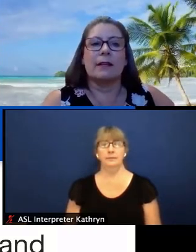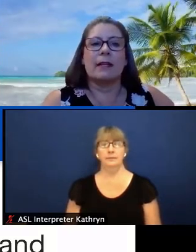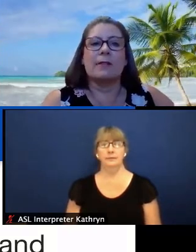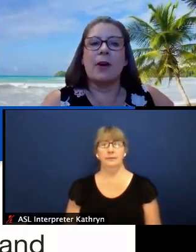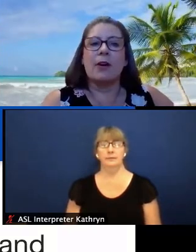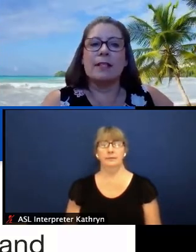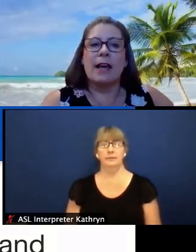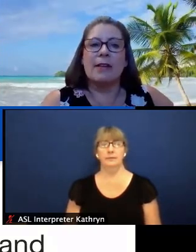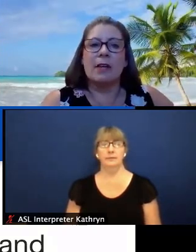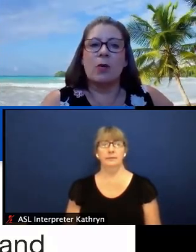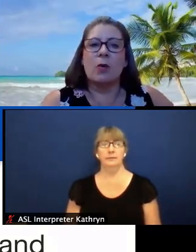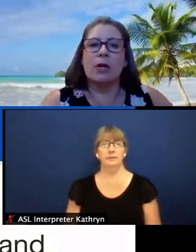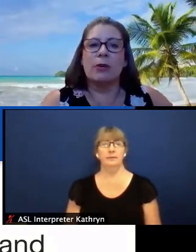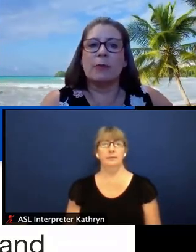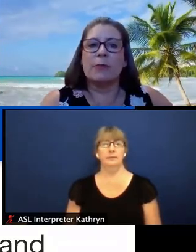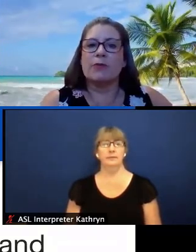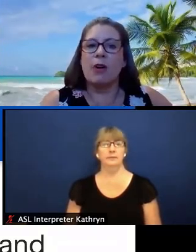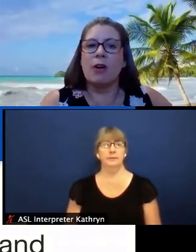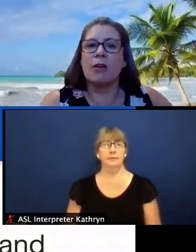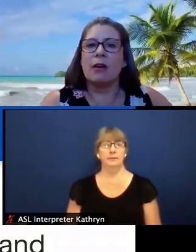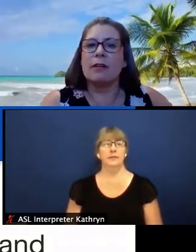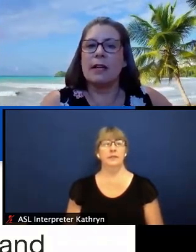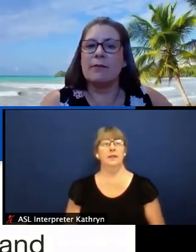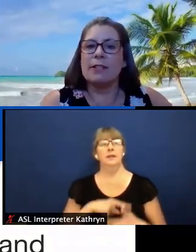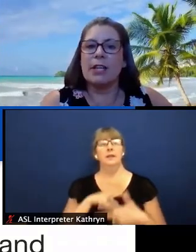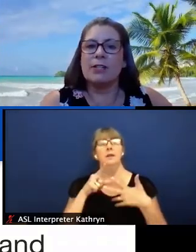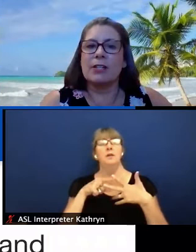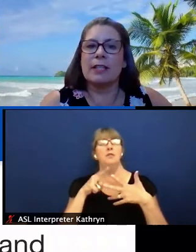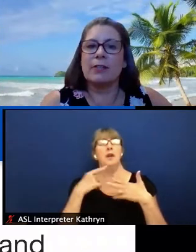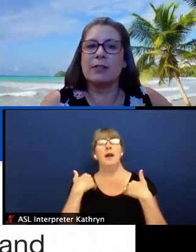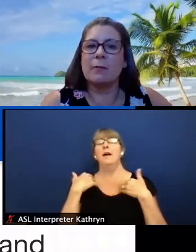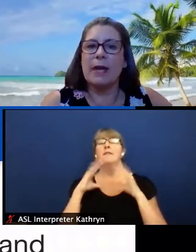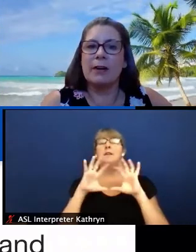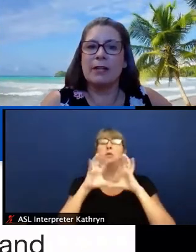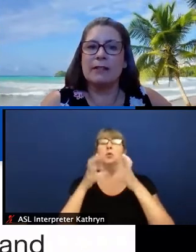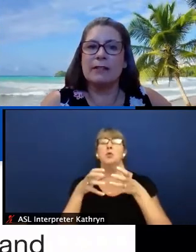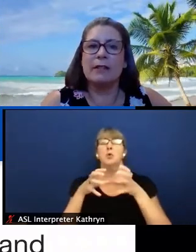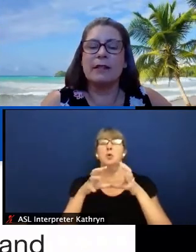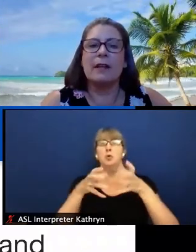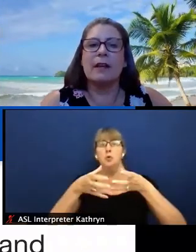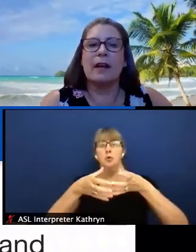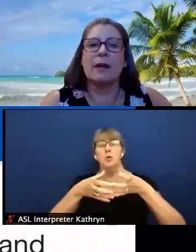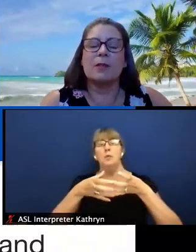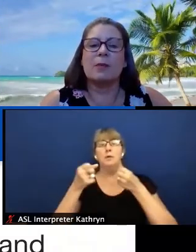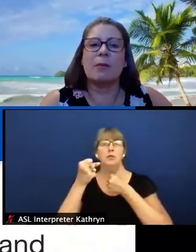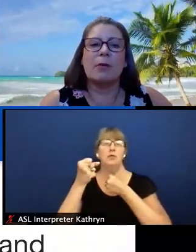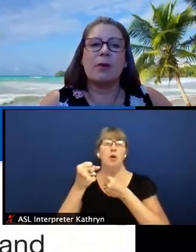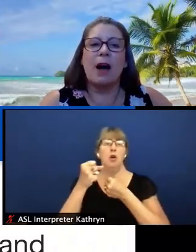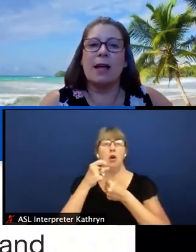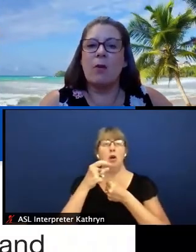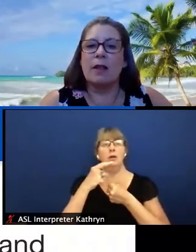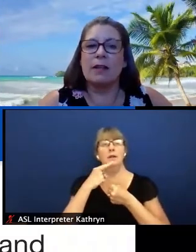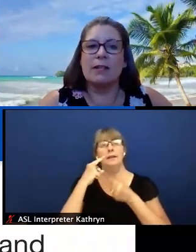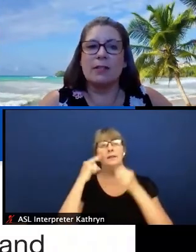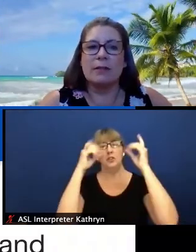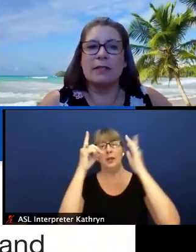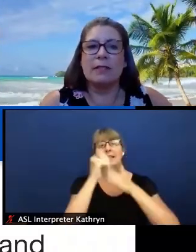As far as having a core group of strong deaf education leaders and parents to promote high quality services.